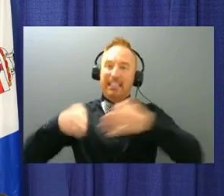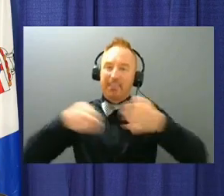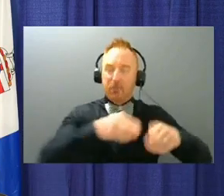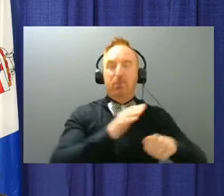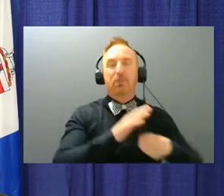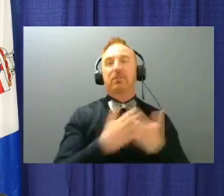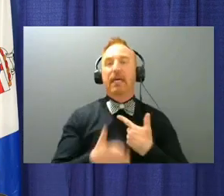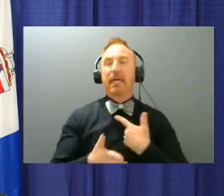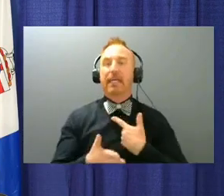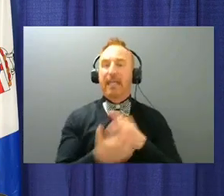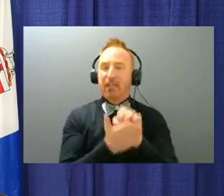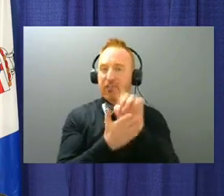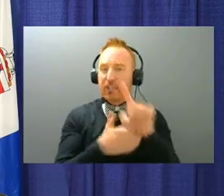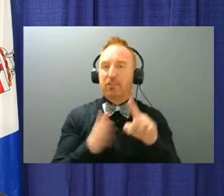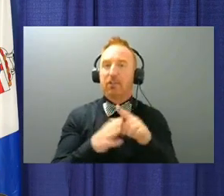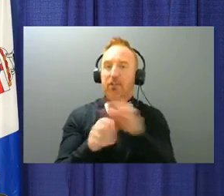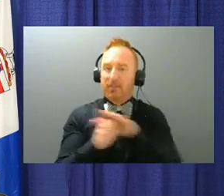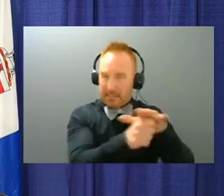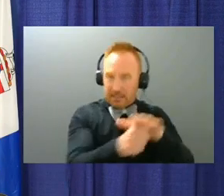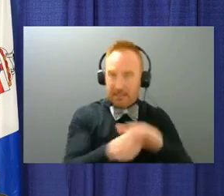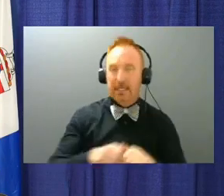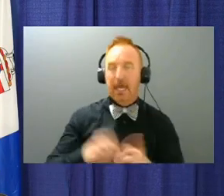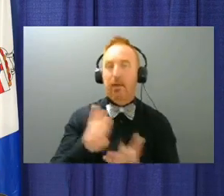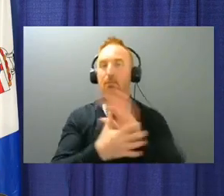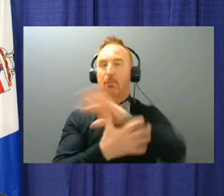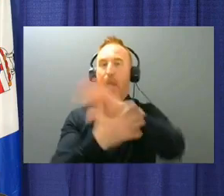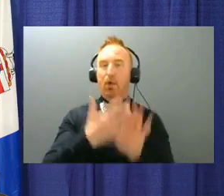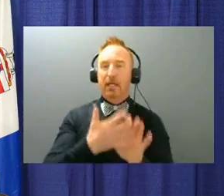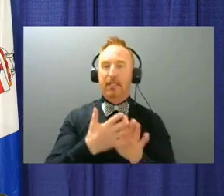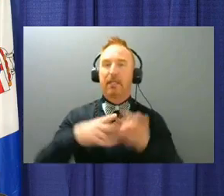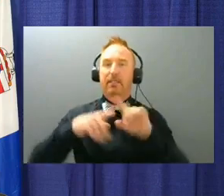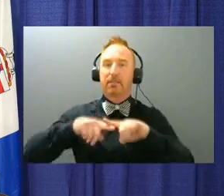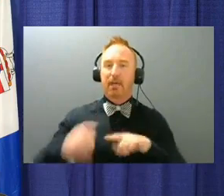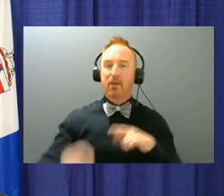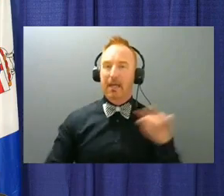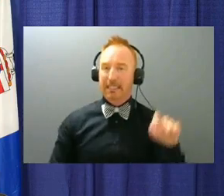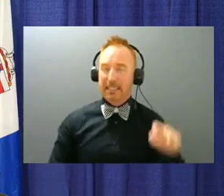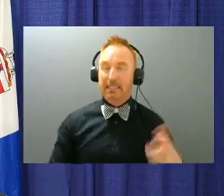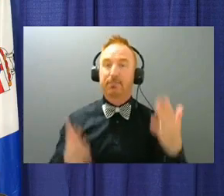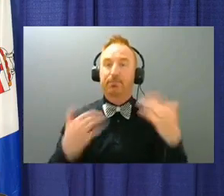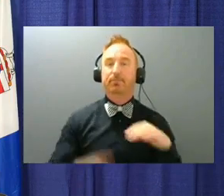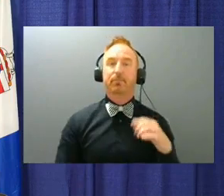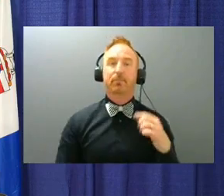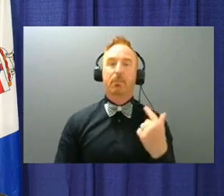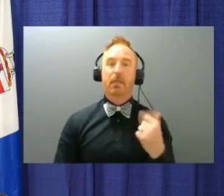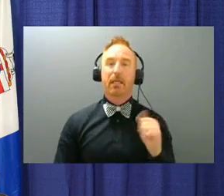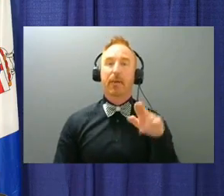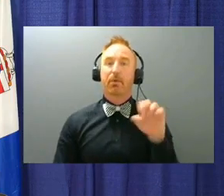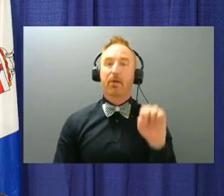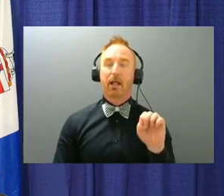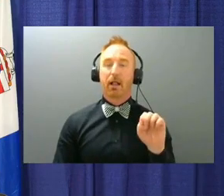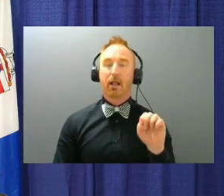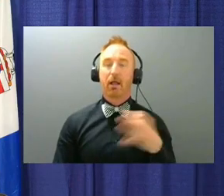the educational facilities and prioritize based upon need. We will now go to Gabrielle